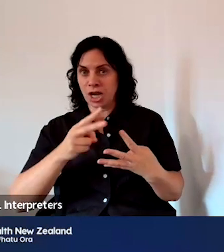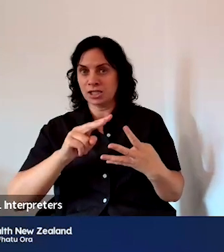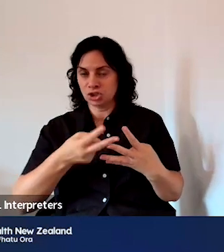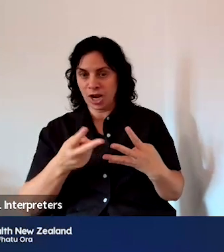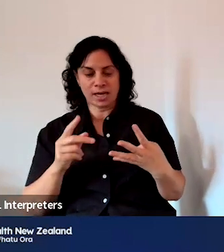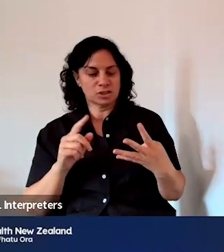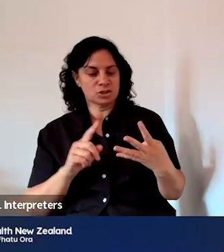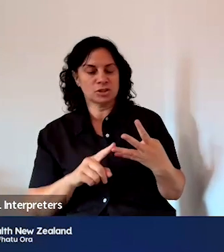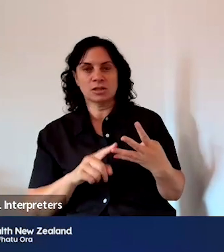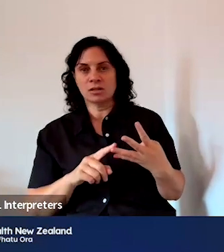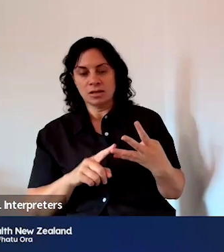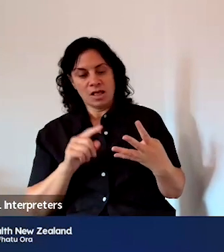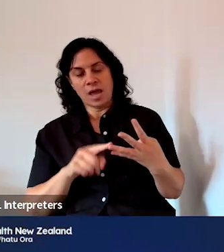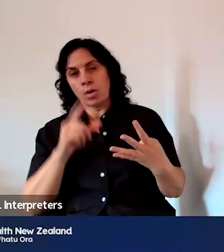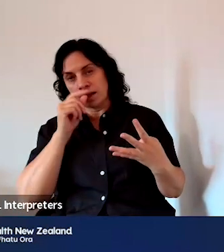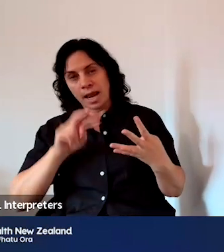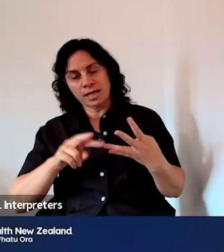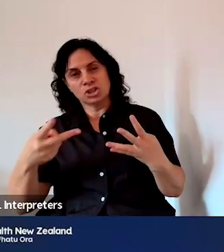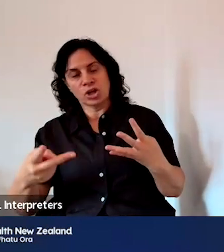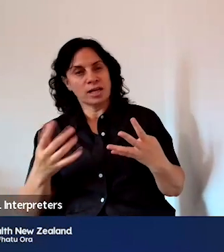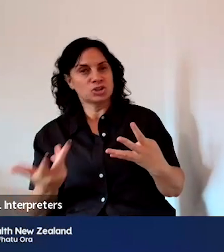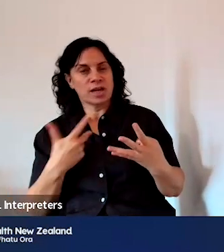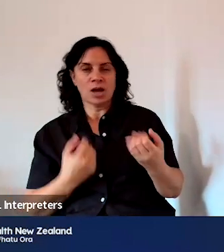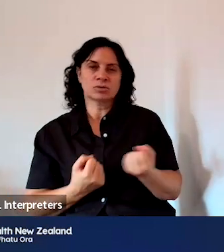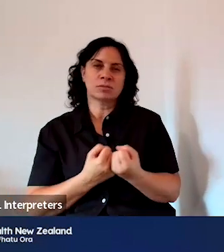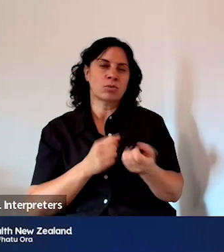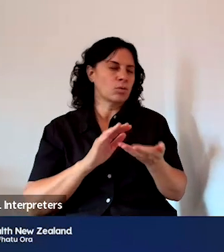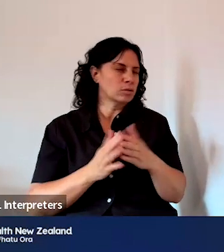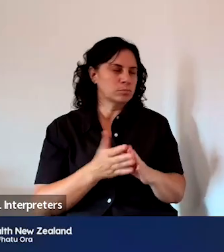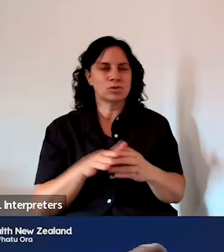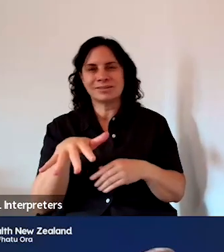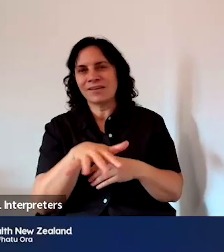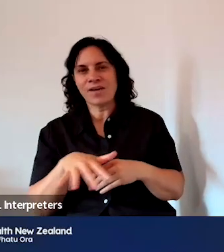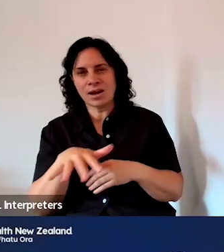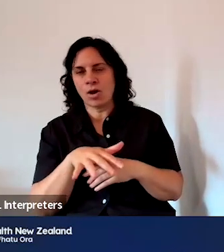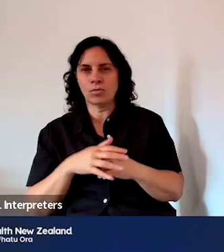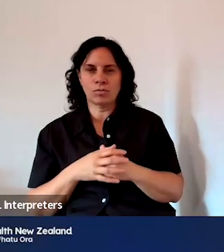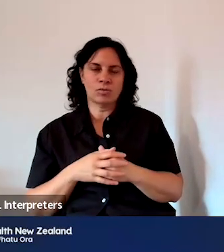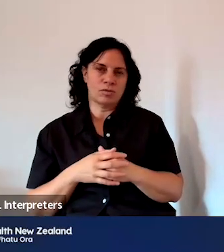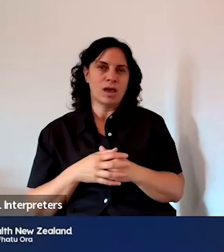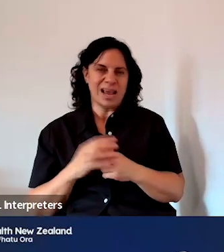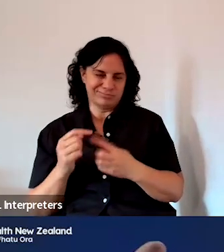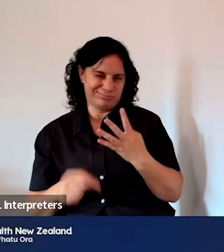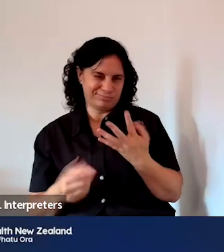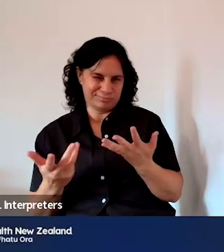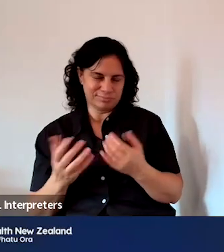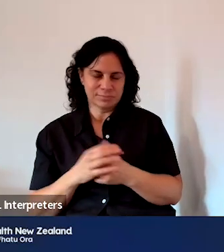by supporting communities, whanau, environments and so on. So there's definitely things in there